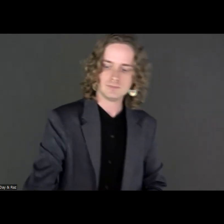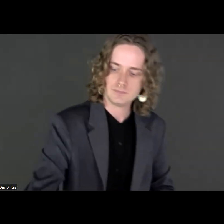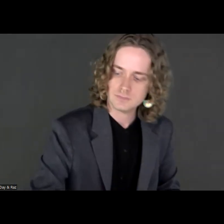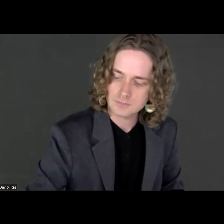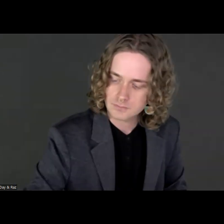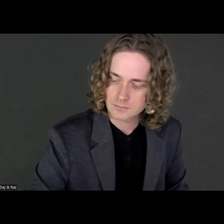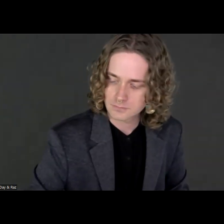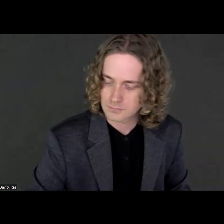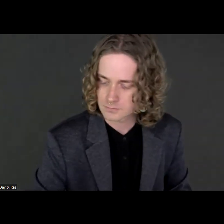Thank you. Thank you